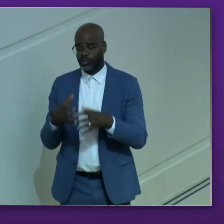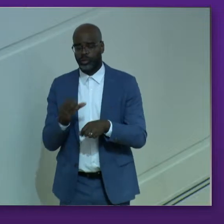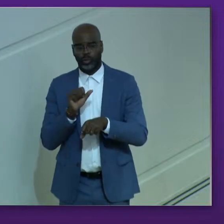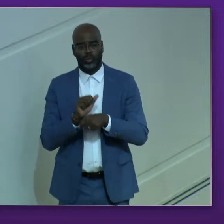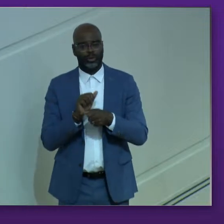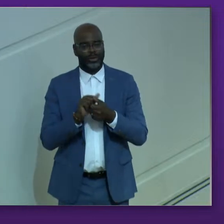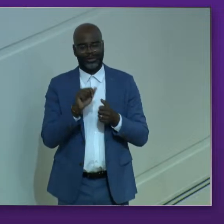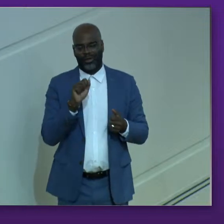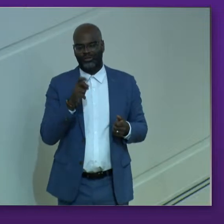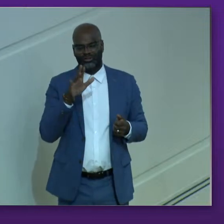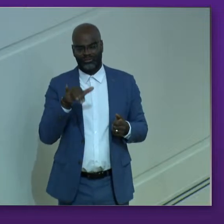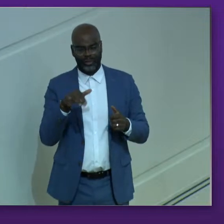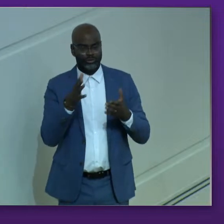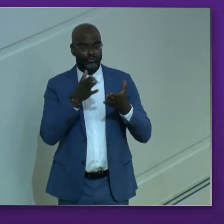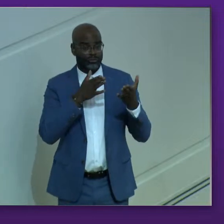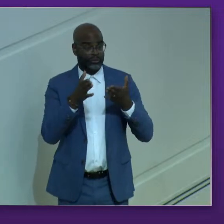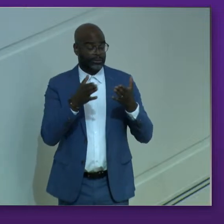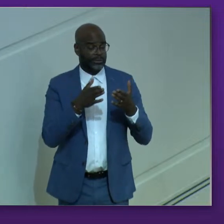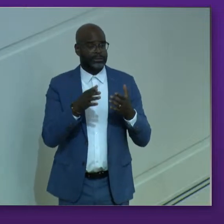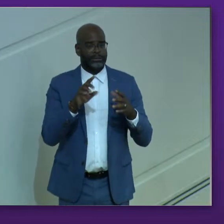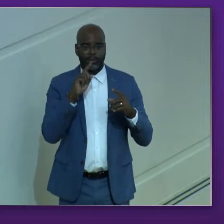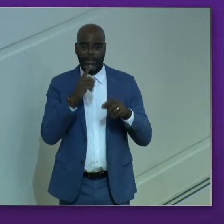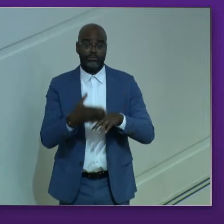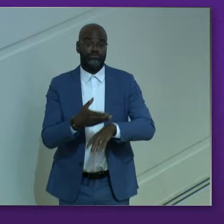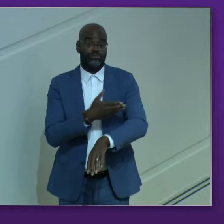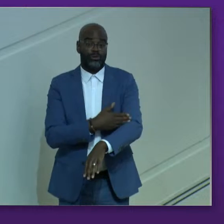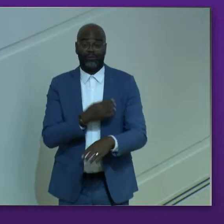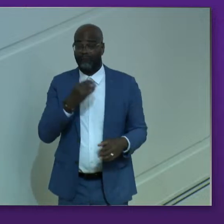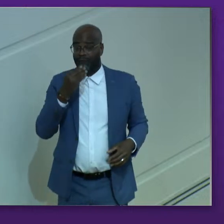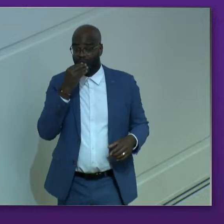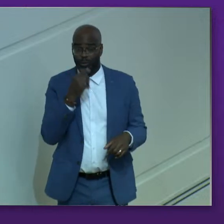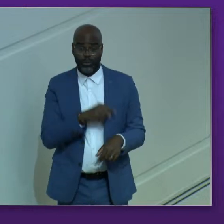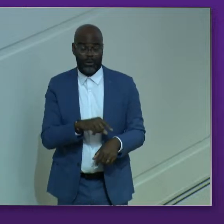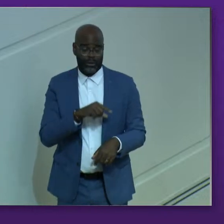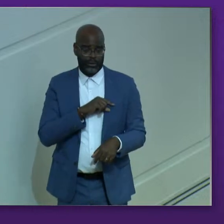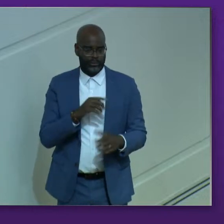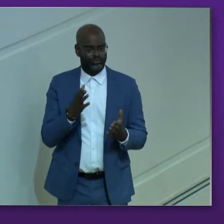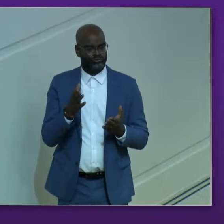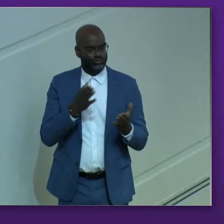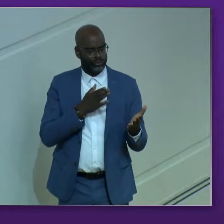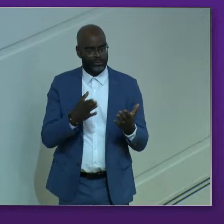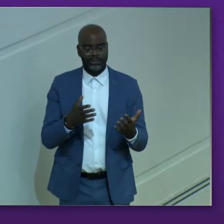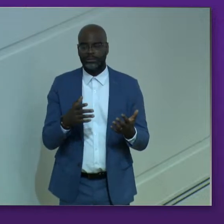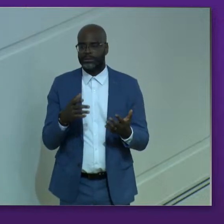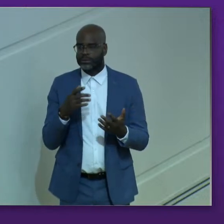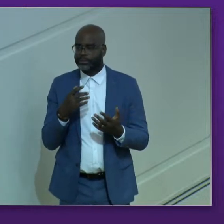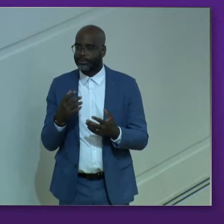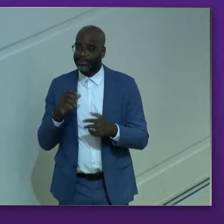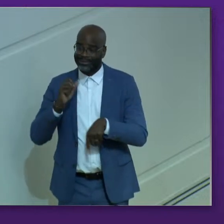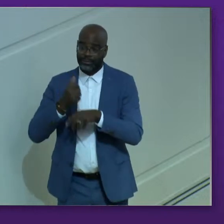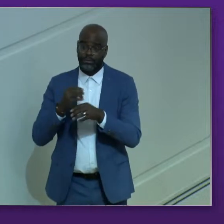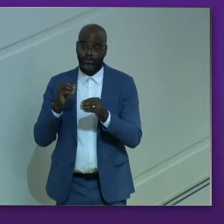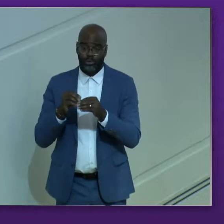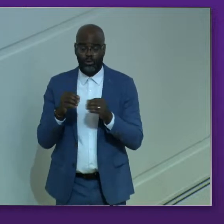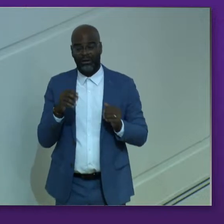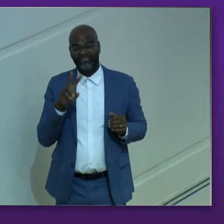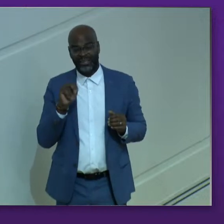STAFF ENRICHMENT APRON WITH THE INTENT IS EXCEEDING OVER 500